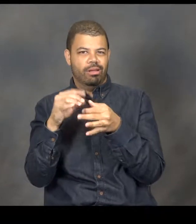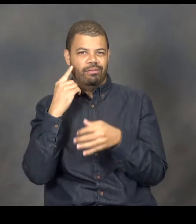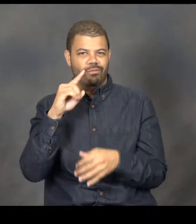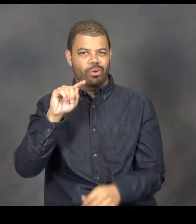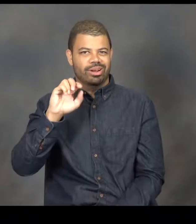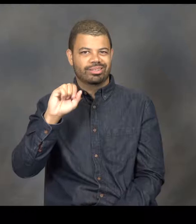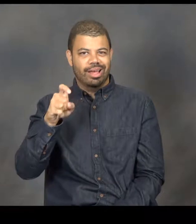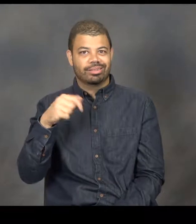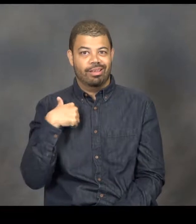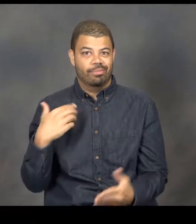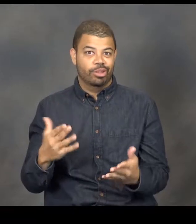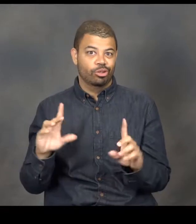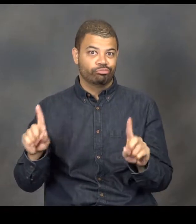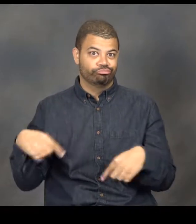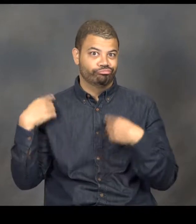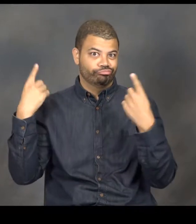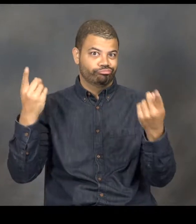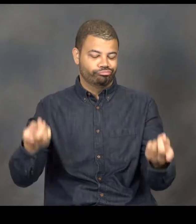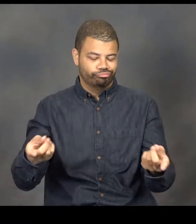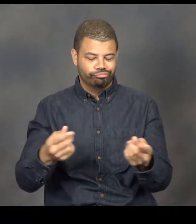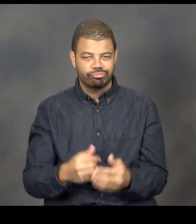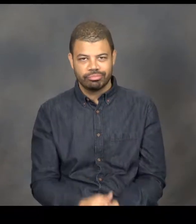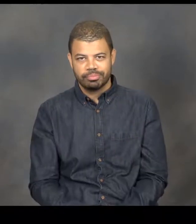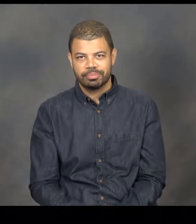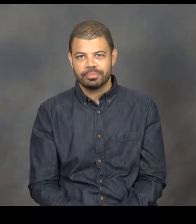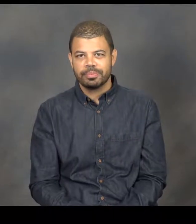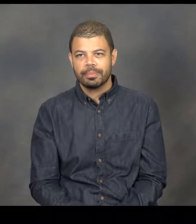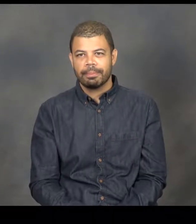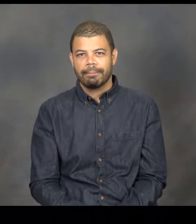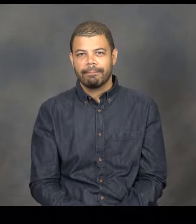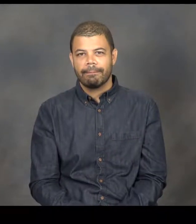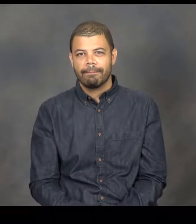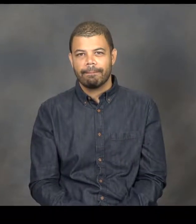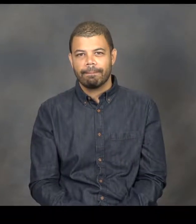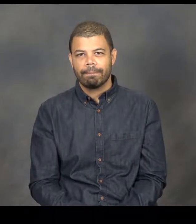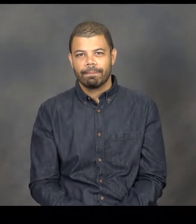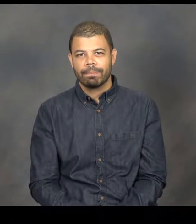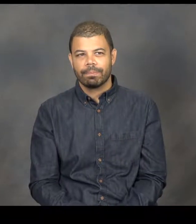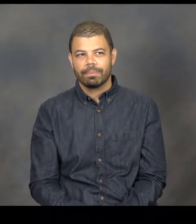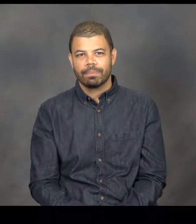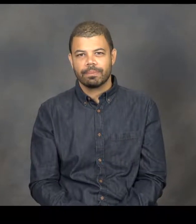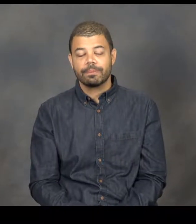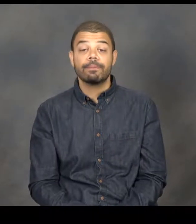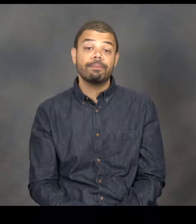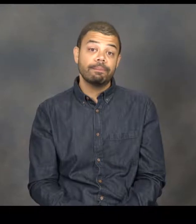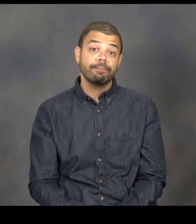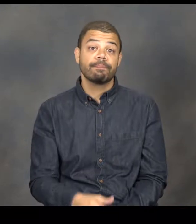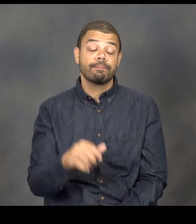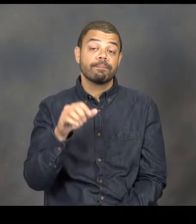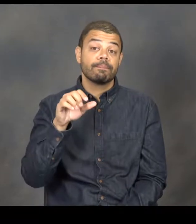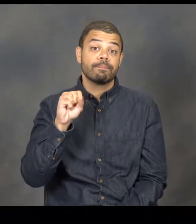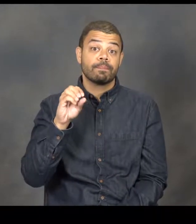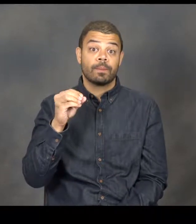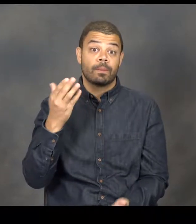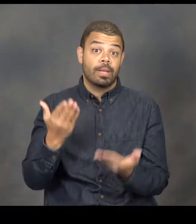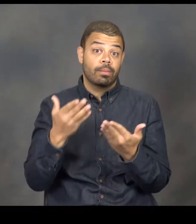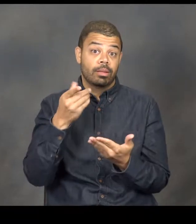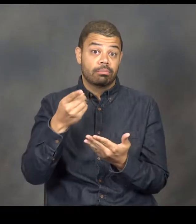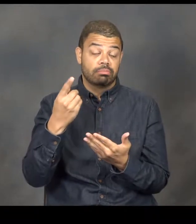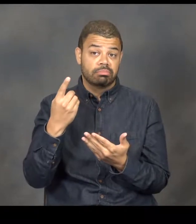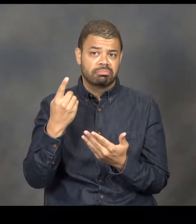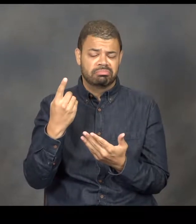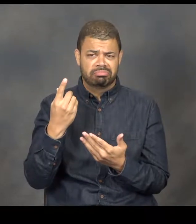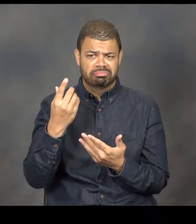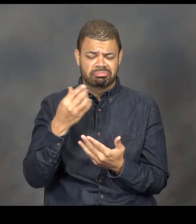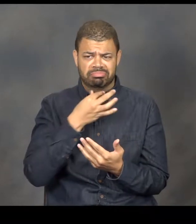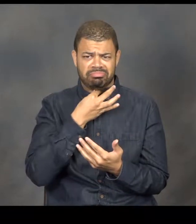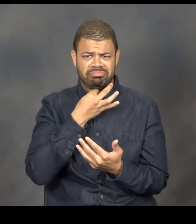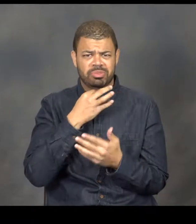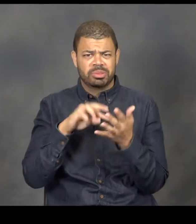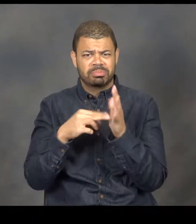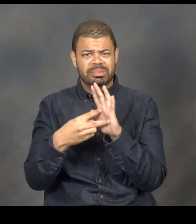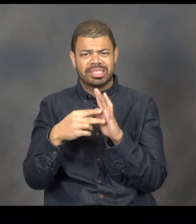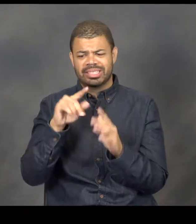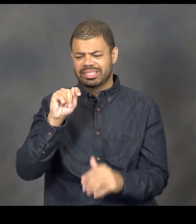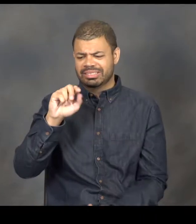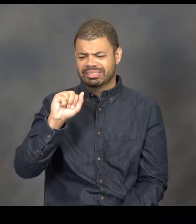Every tax return that we do here at the tax site